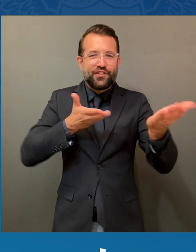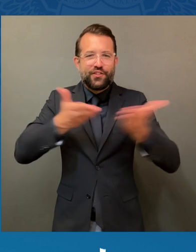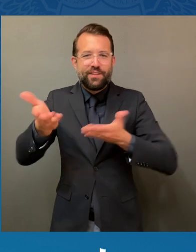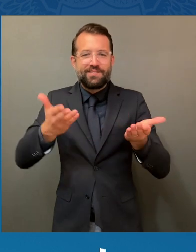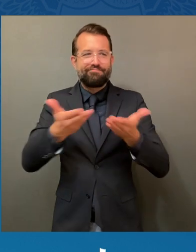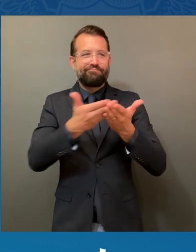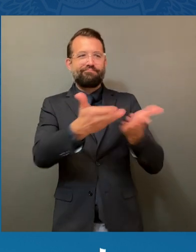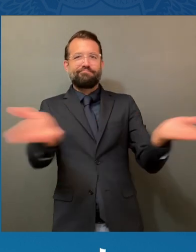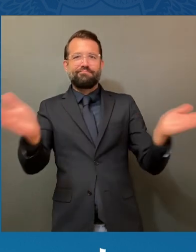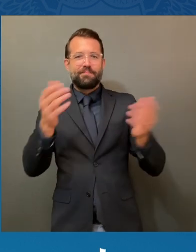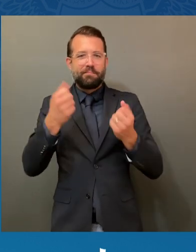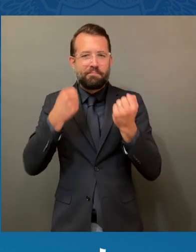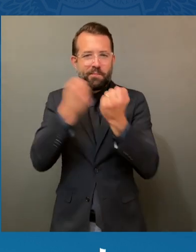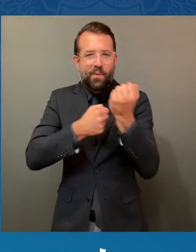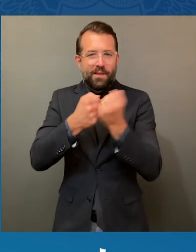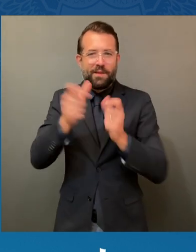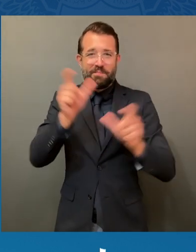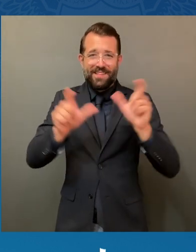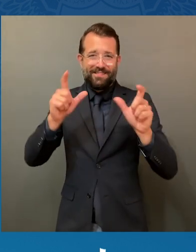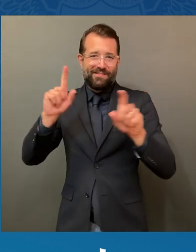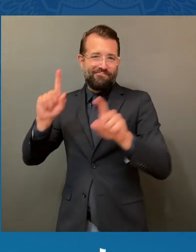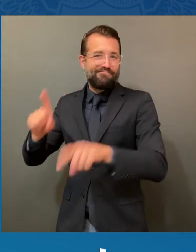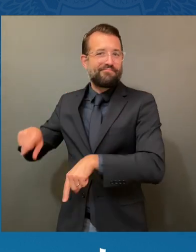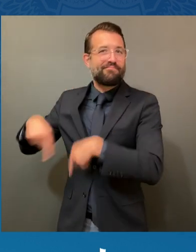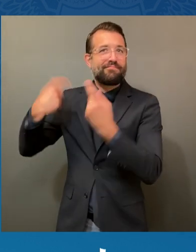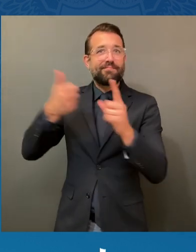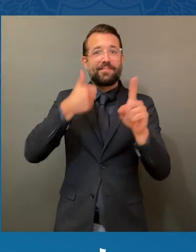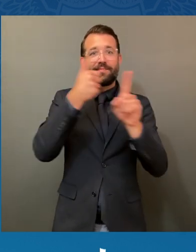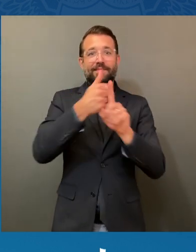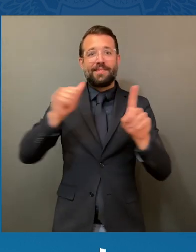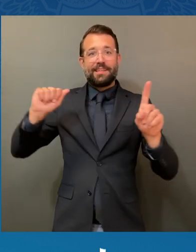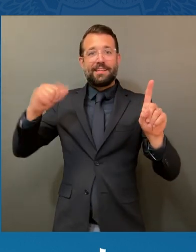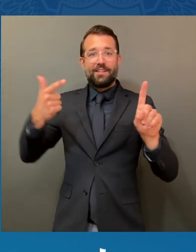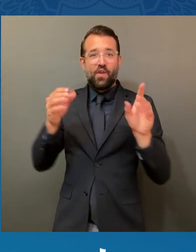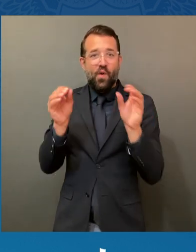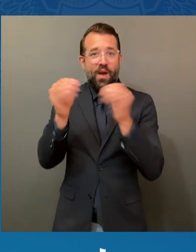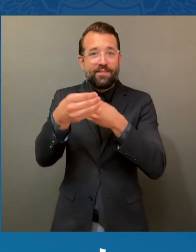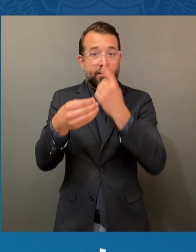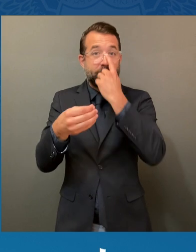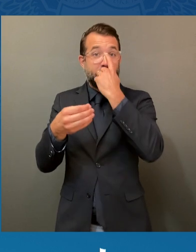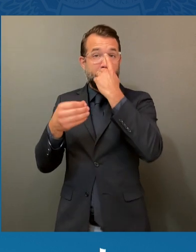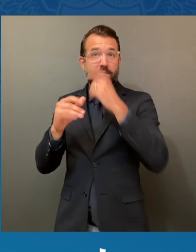at the Alameda County District Attorney's Office, she specialized in prosecuting child sexual assault cases,